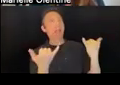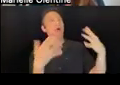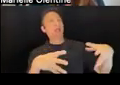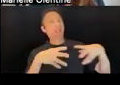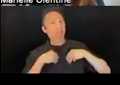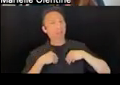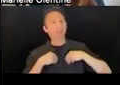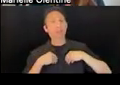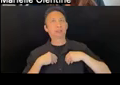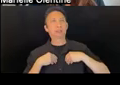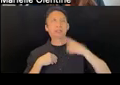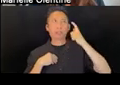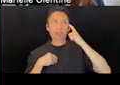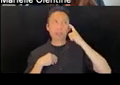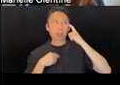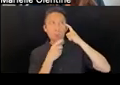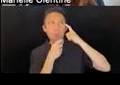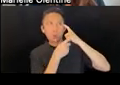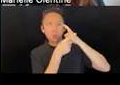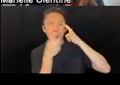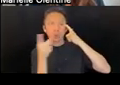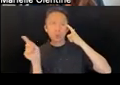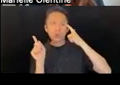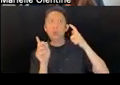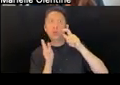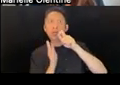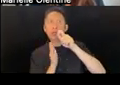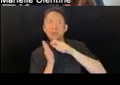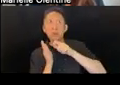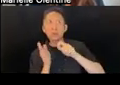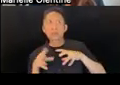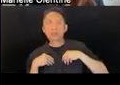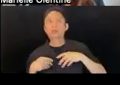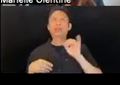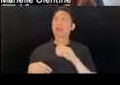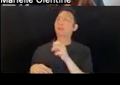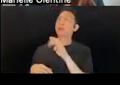filmmakers get told often don't make something over 15 minutes, it will governor get programmed into a